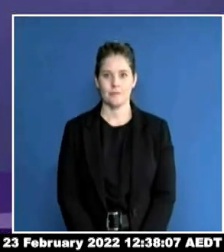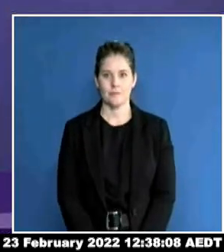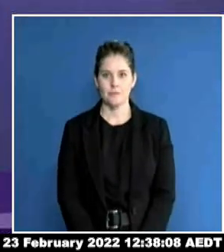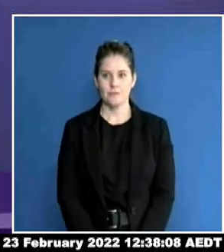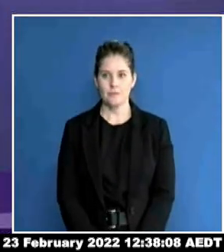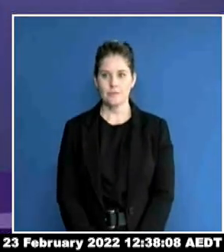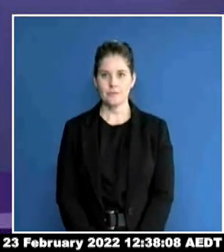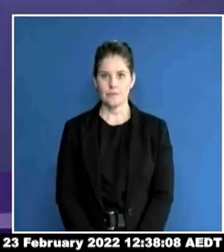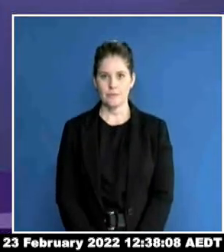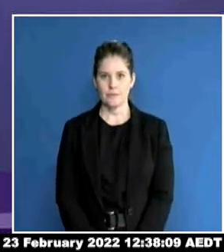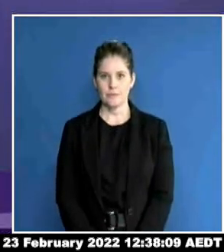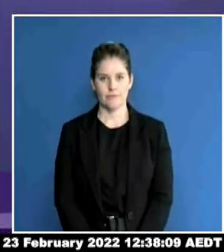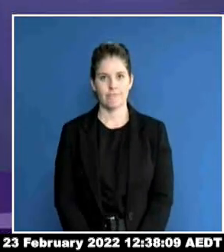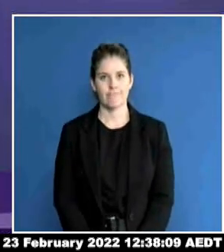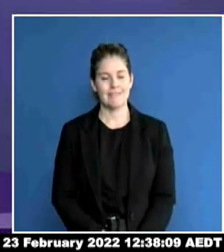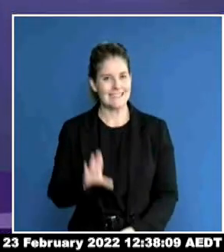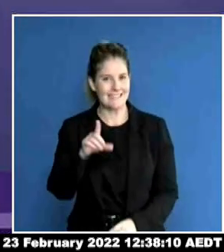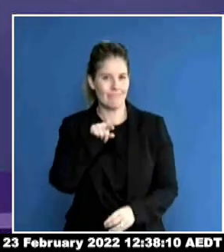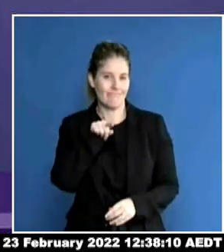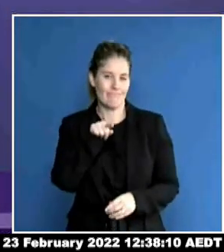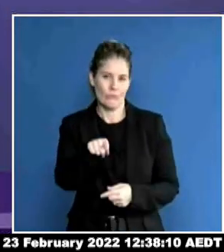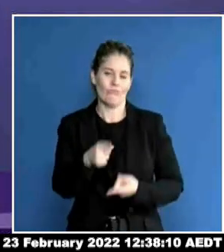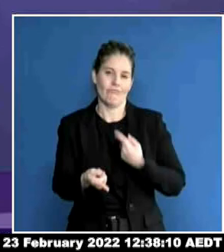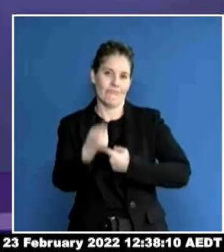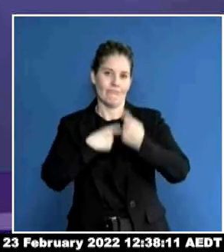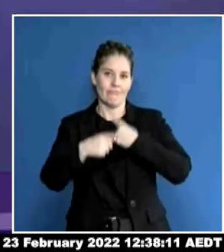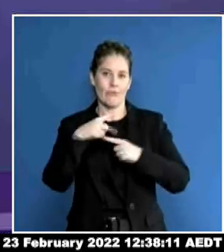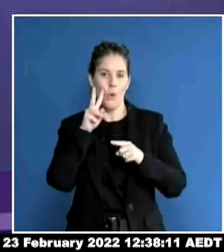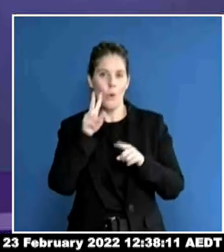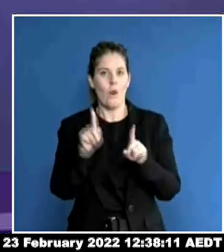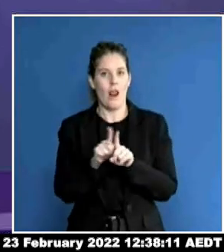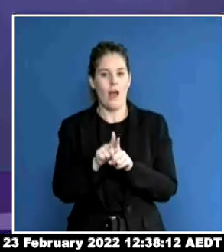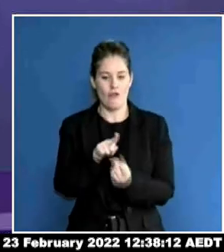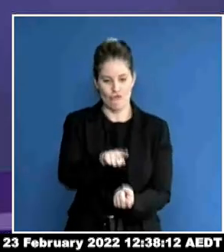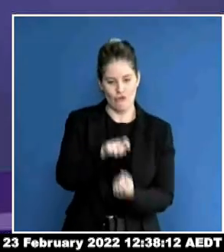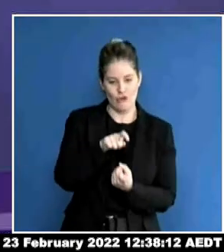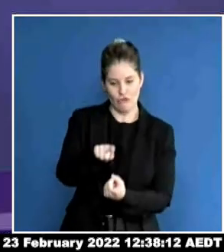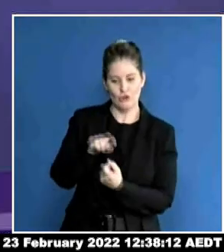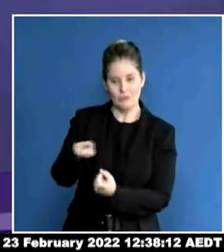development program within DES's as they are trying to endeavour to do for clients.